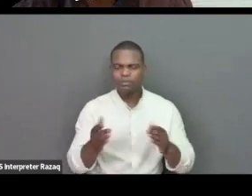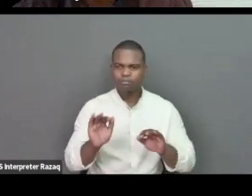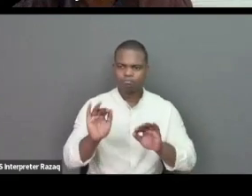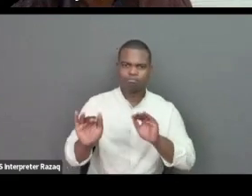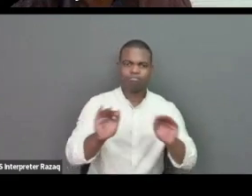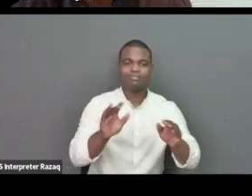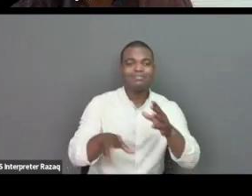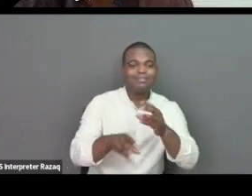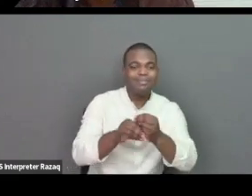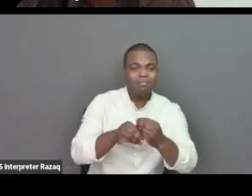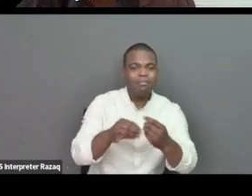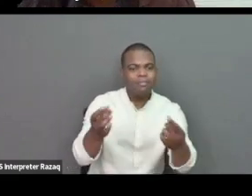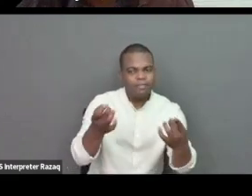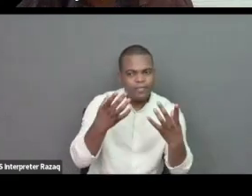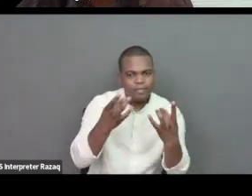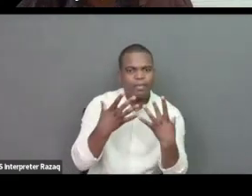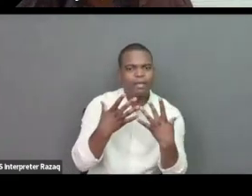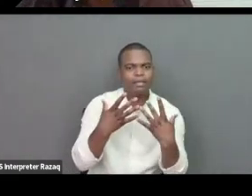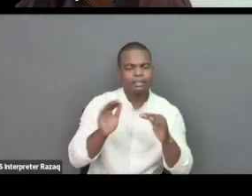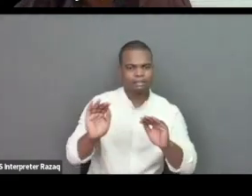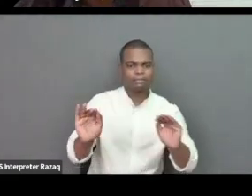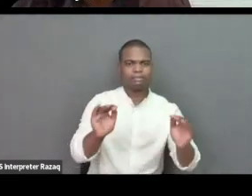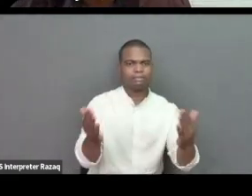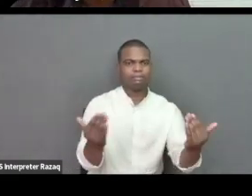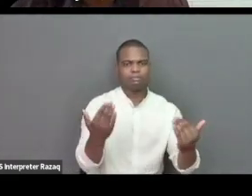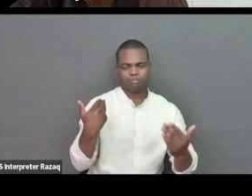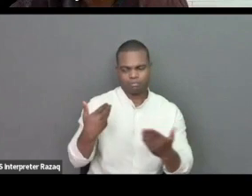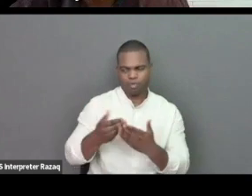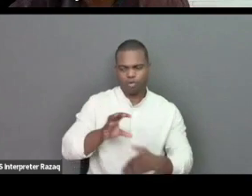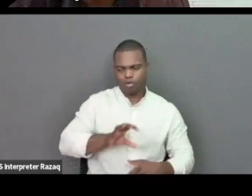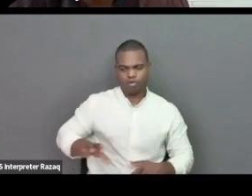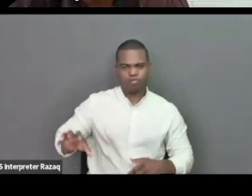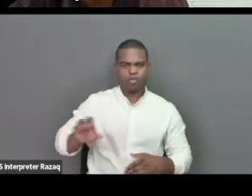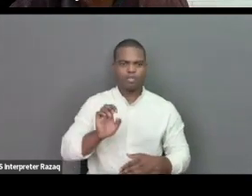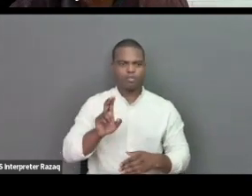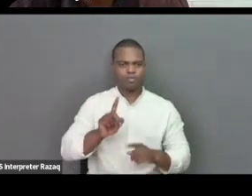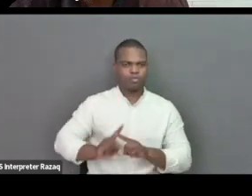necessary. Our research shows that there is a